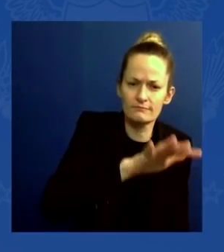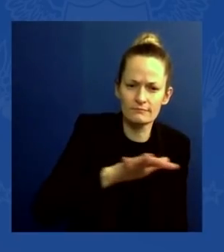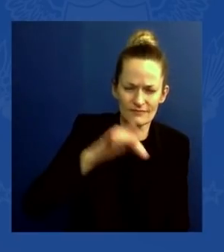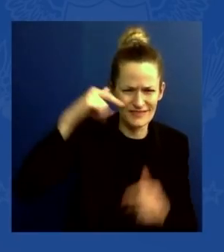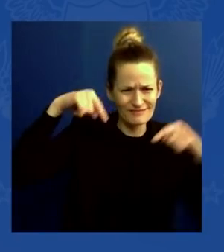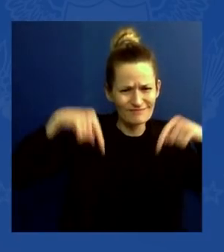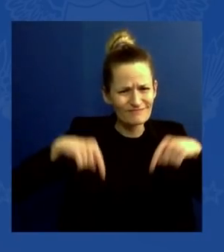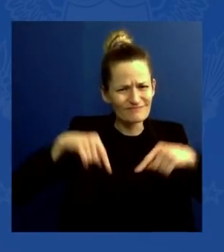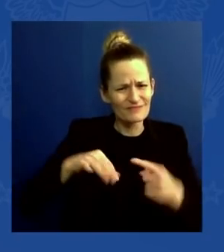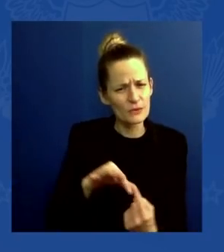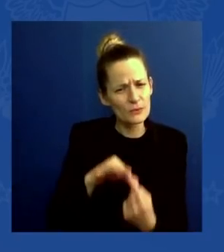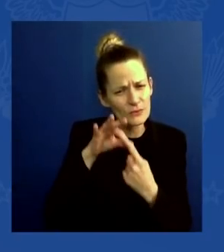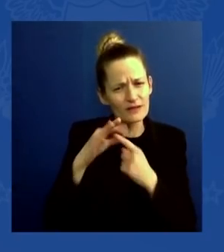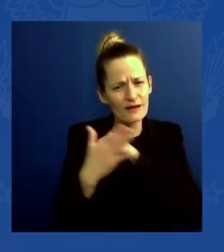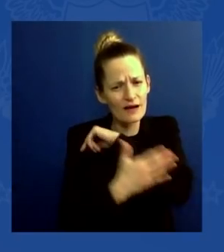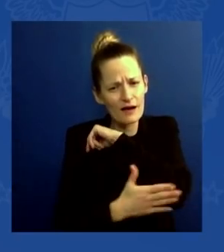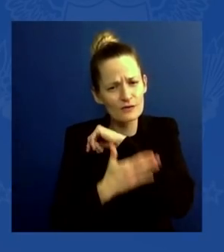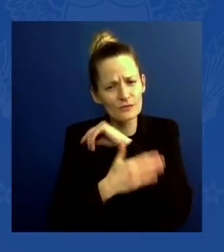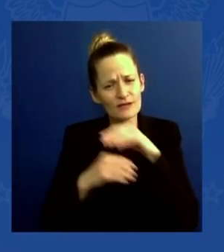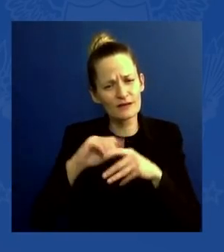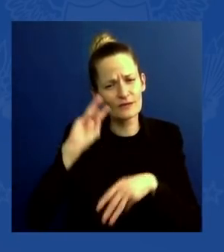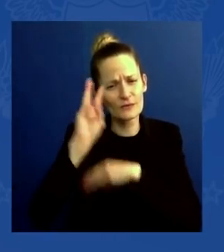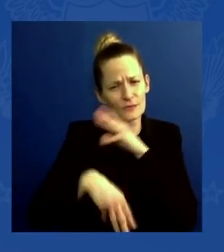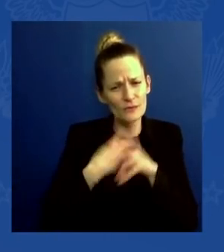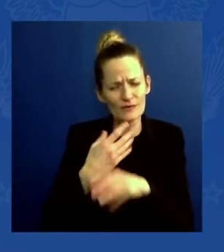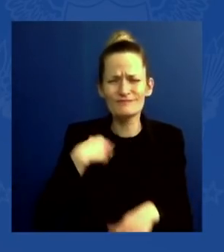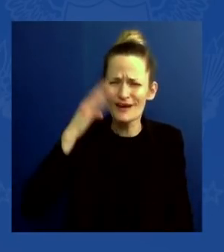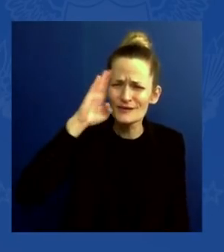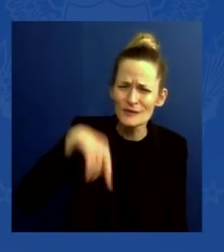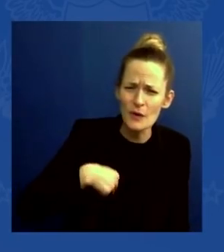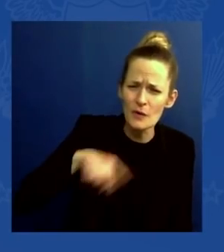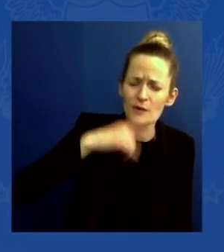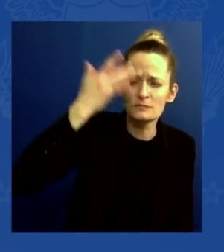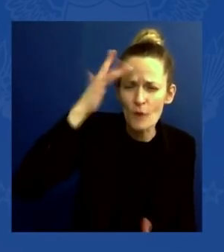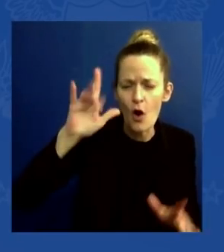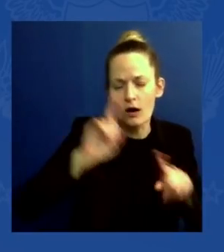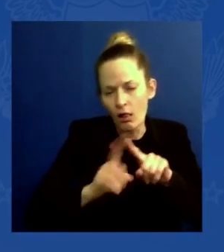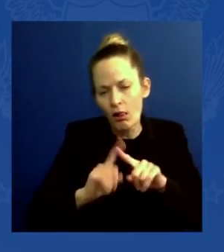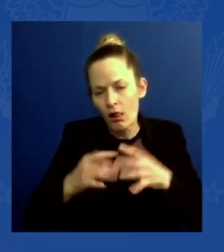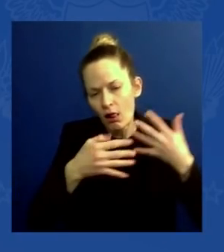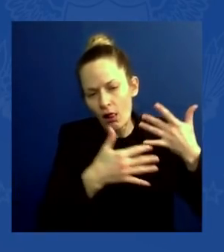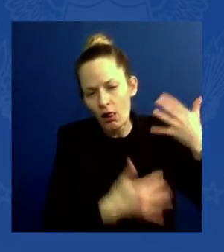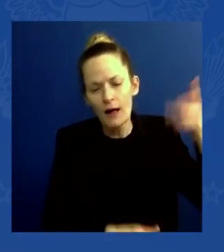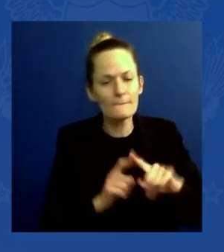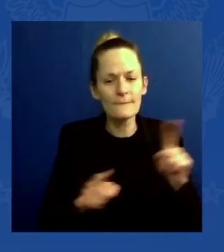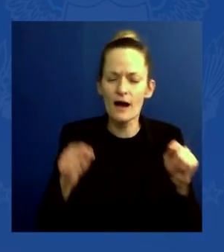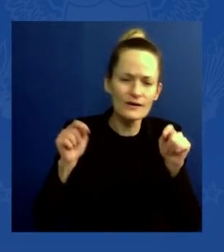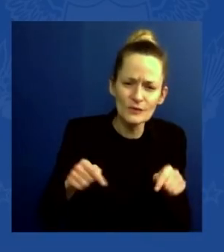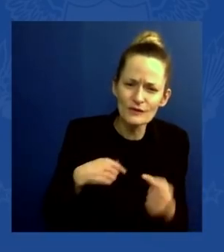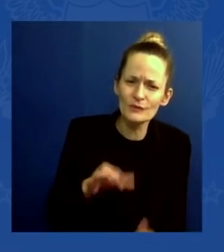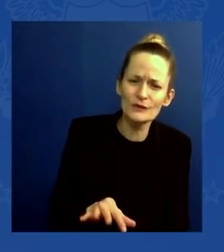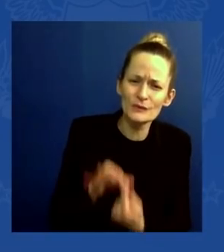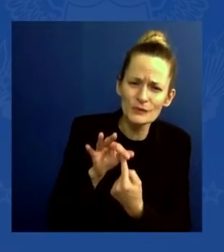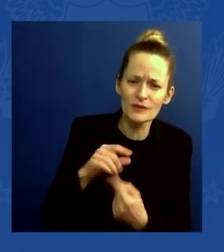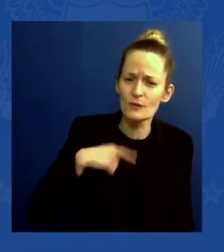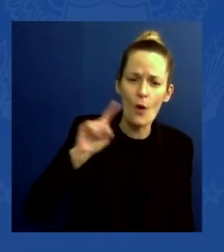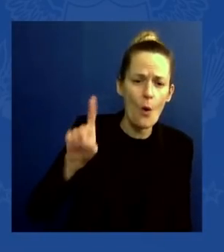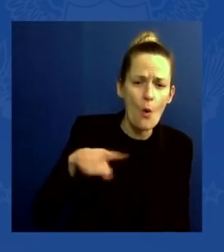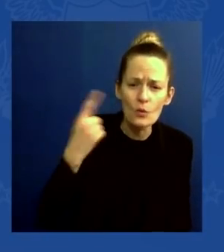but because we're the only country that's organized based on an idea. We really mean it. We haven't lived up to it,